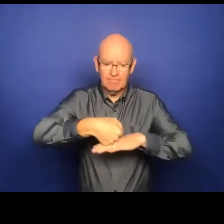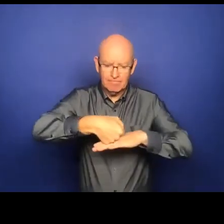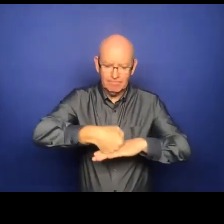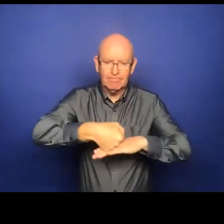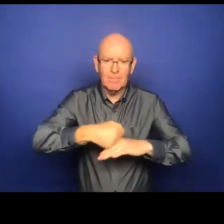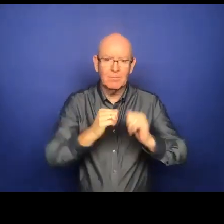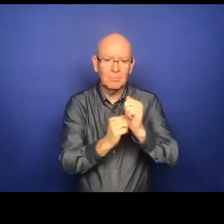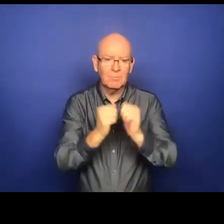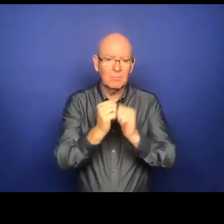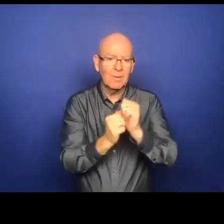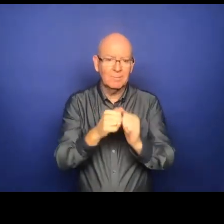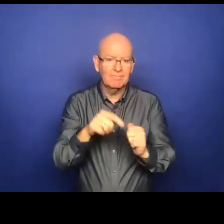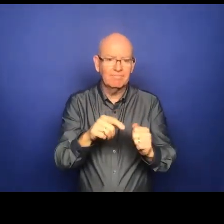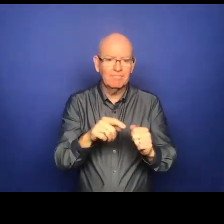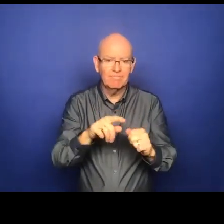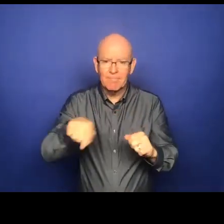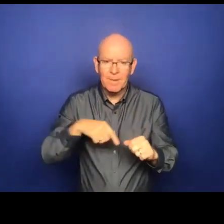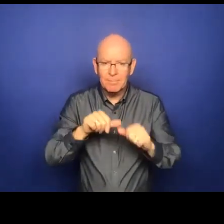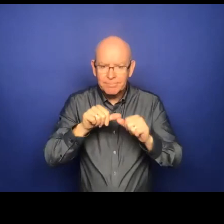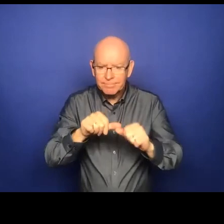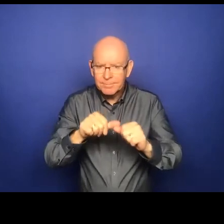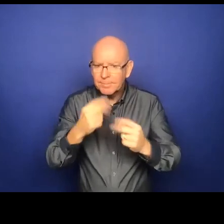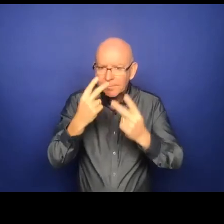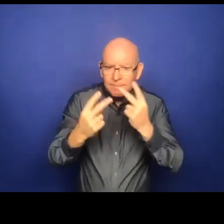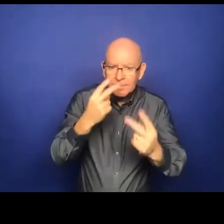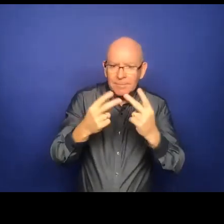. >> CHAIR: Thank you Jennifer. Thank